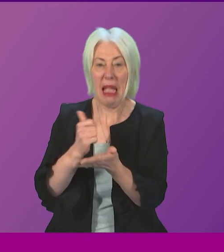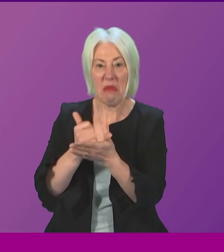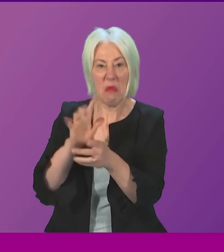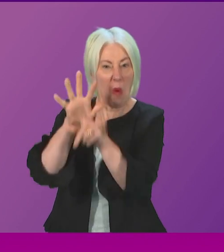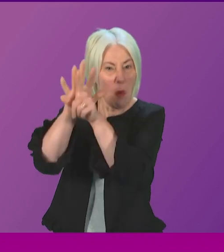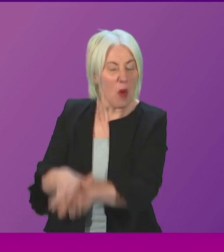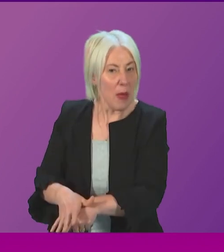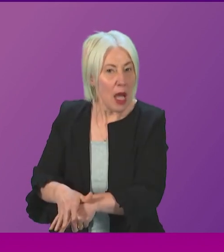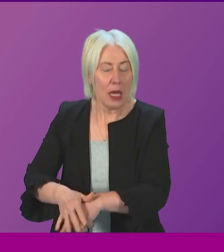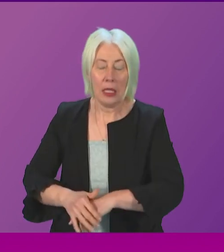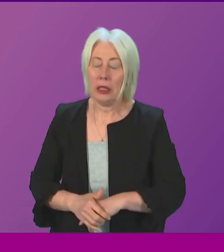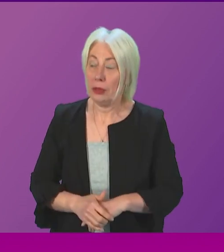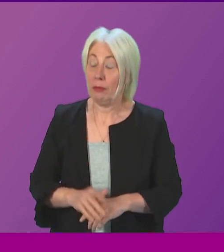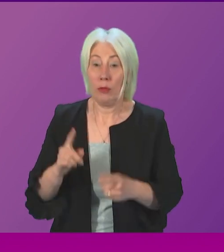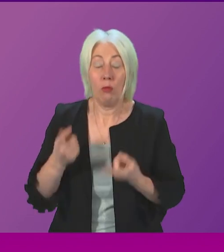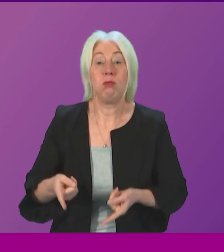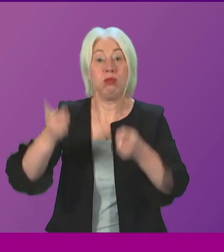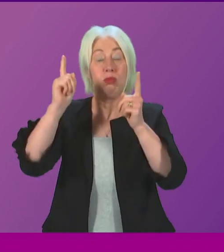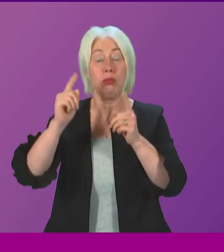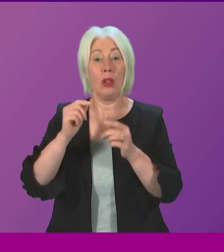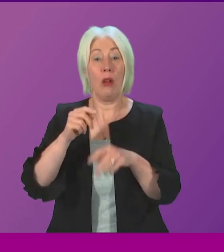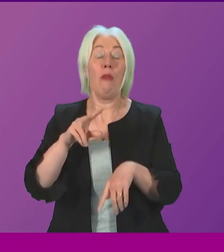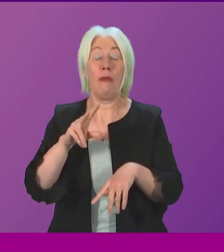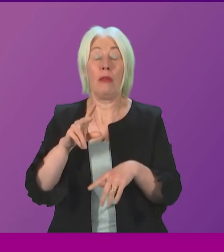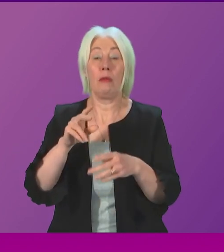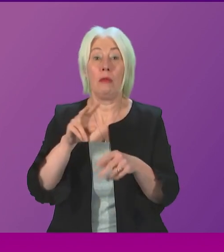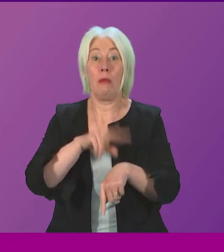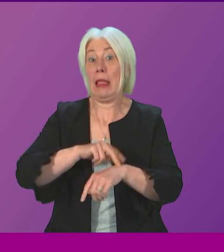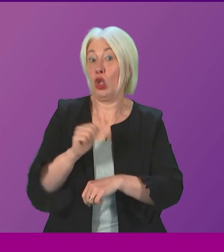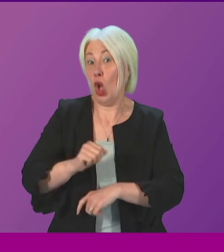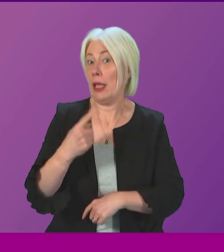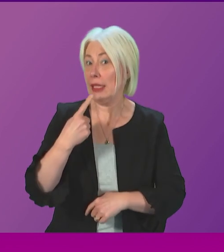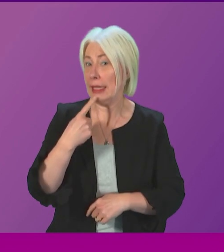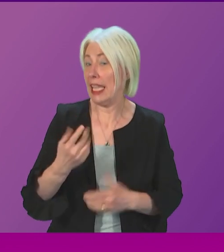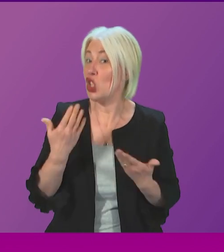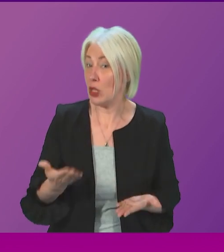In response, the chief constable of Police Scotland, Sir Iain Livingstone, said this today: